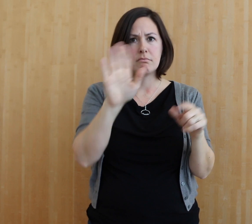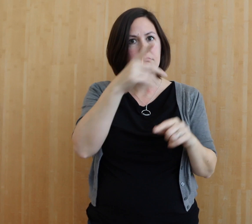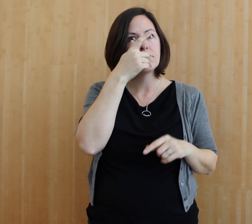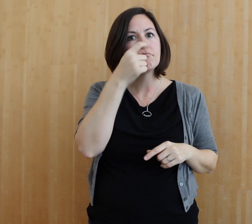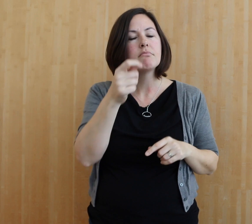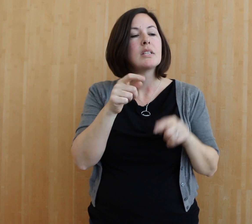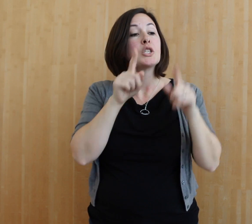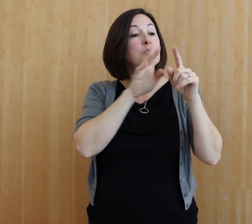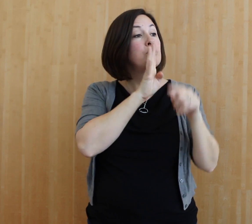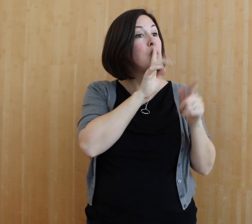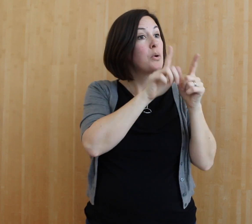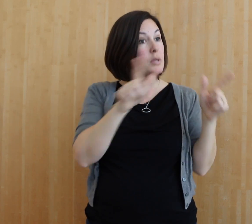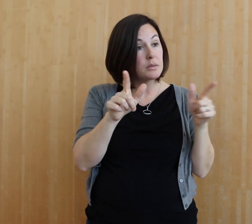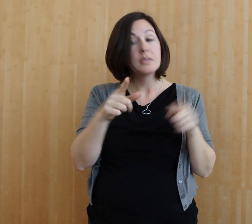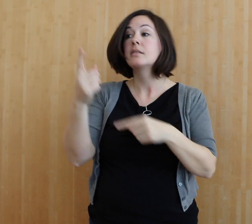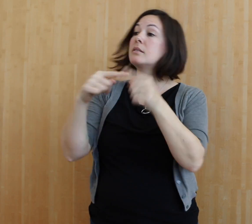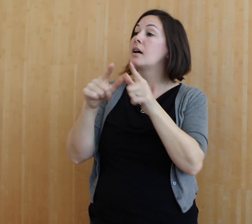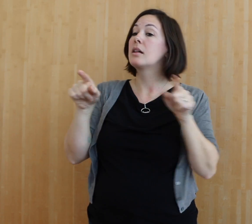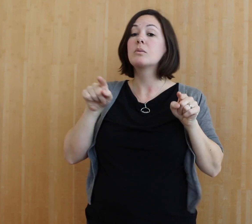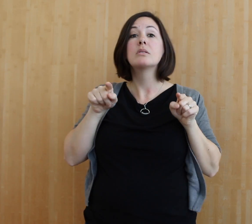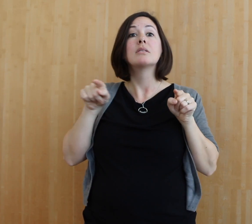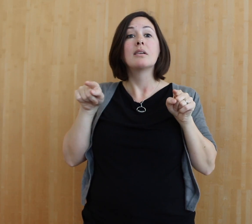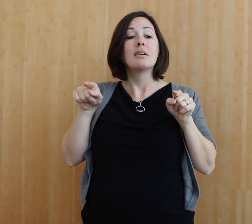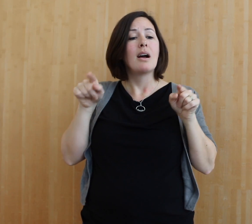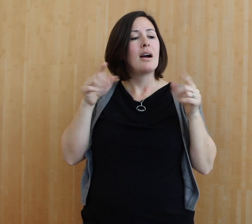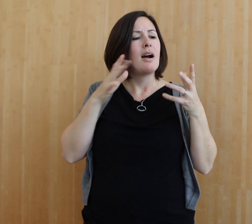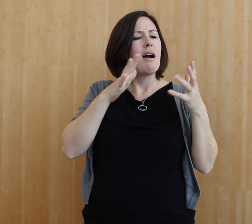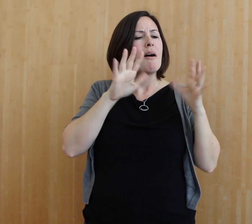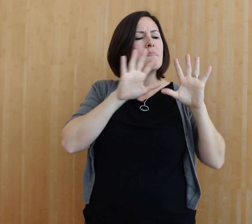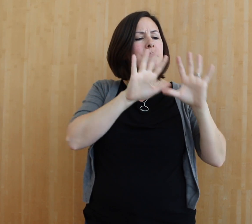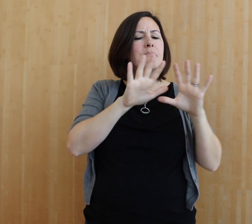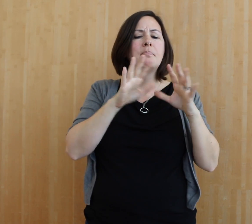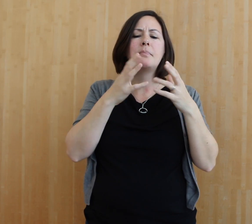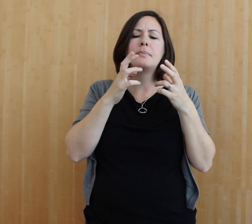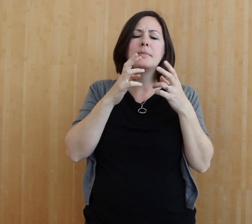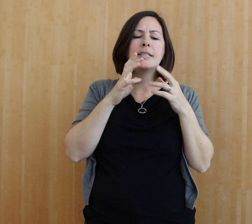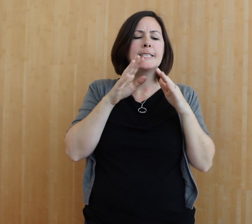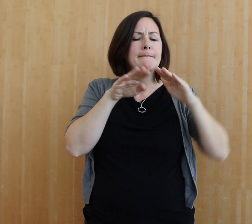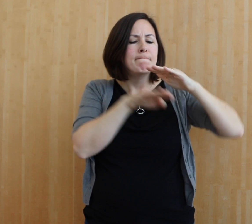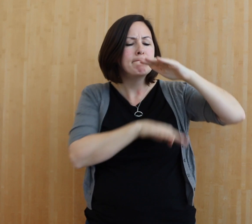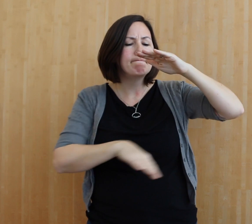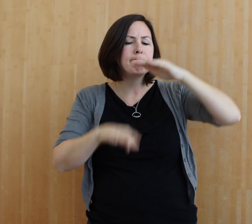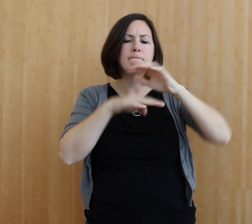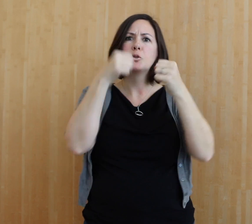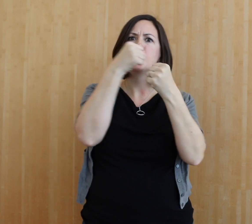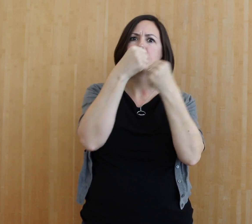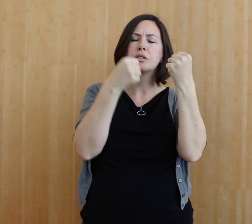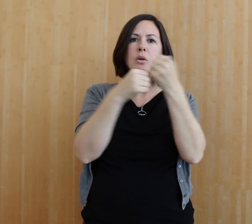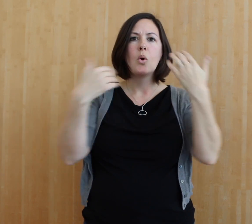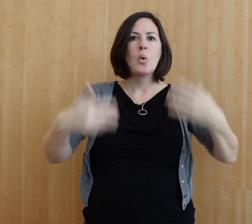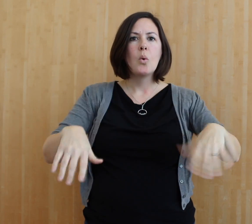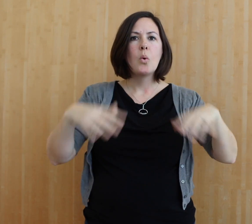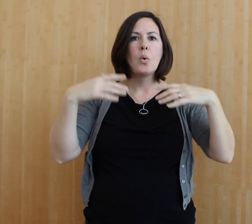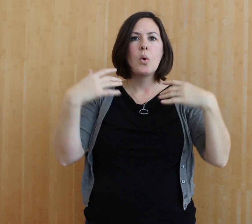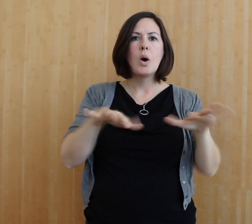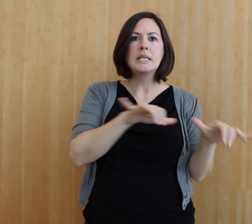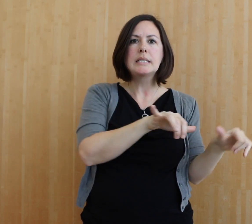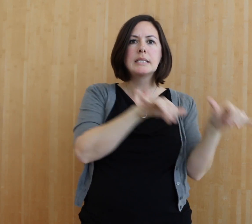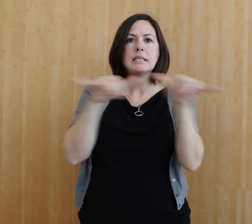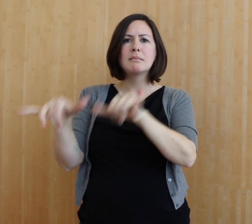Interestingly enough, at the very core of both spoken and signed languages, they are strikingly similar structure-wise.